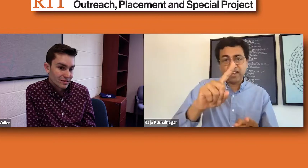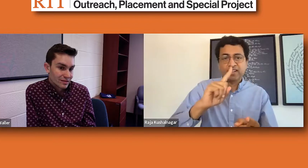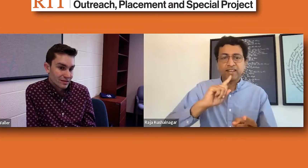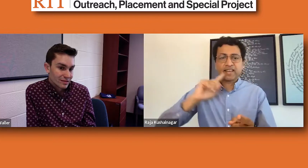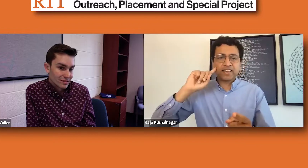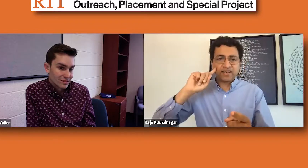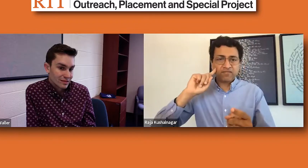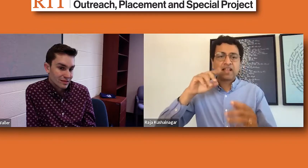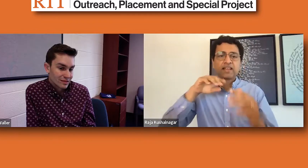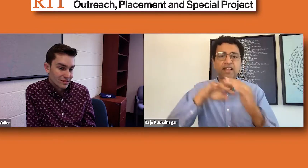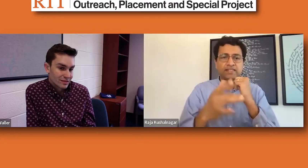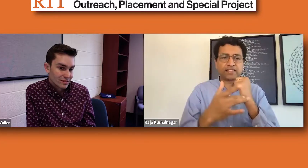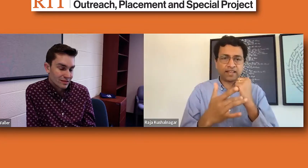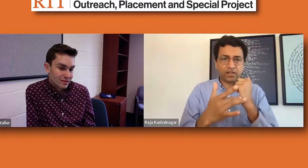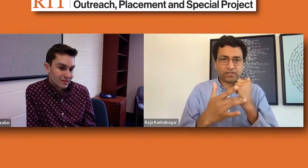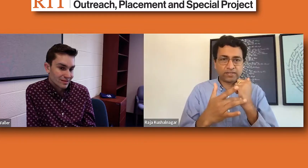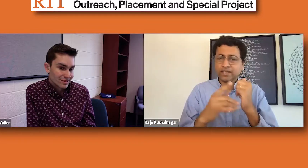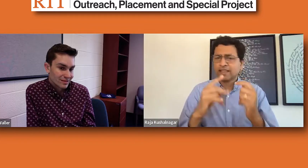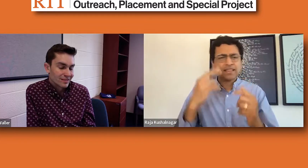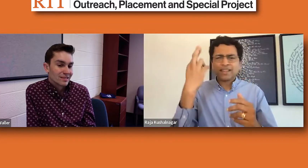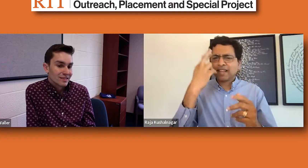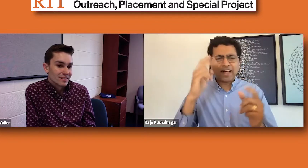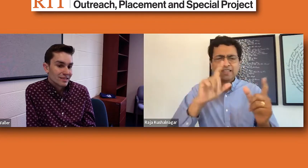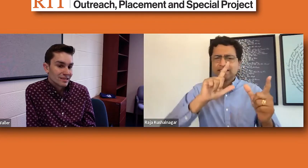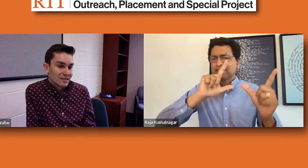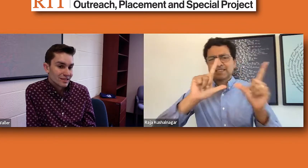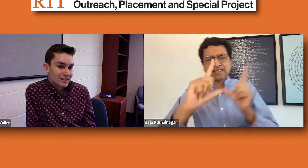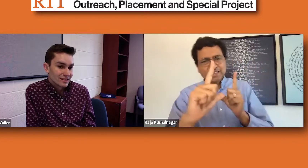that are doing research for Deaf accessibility.